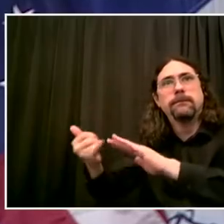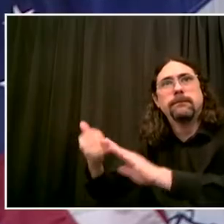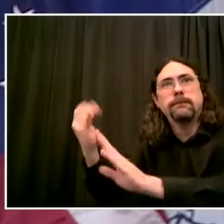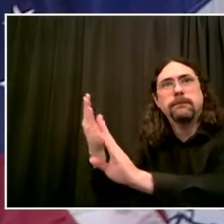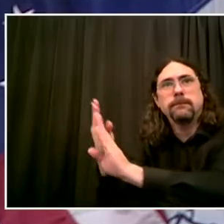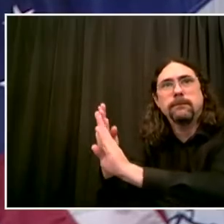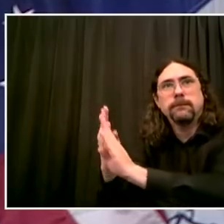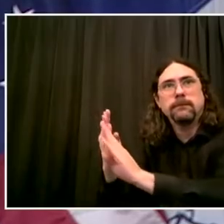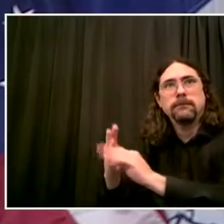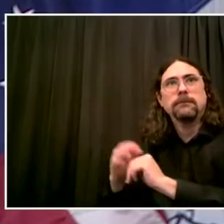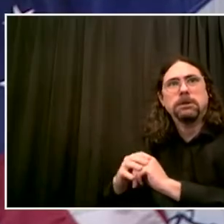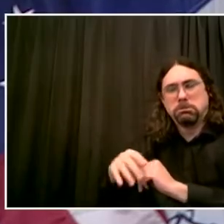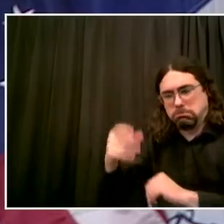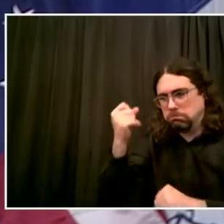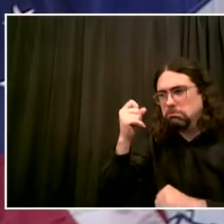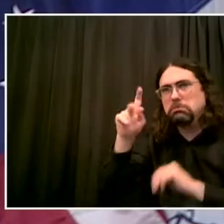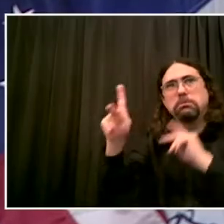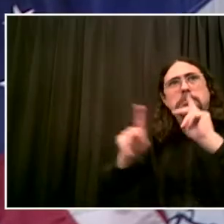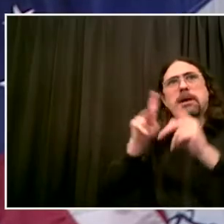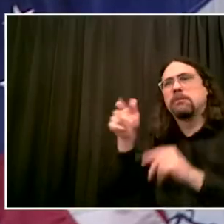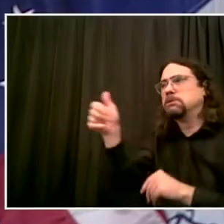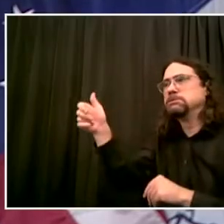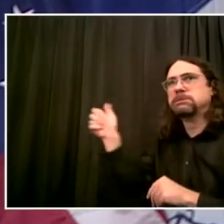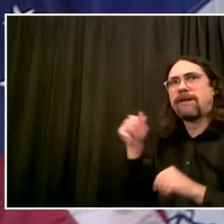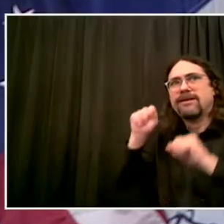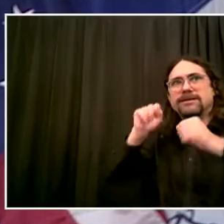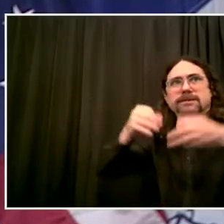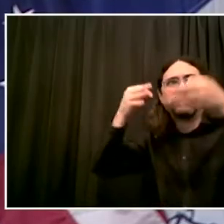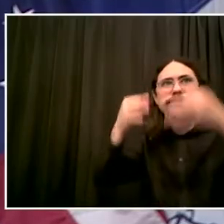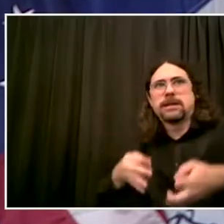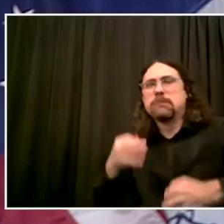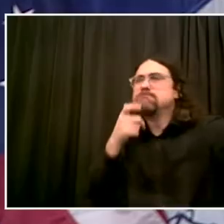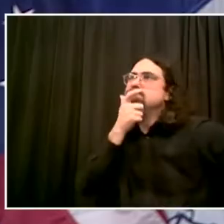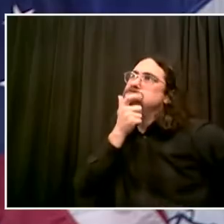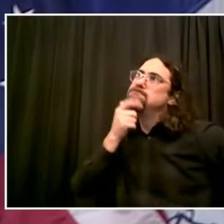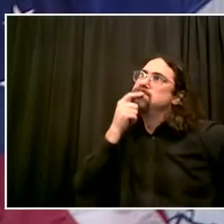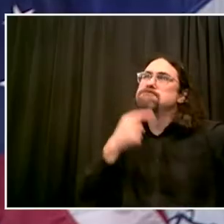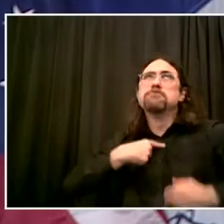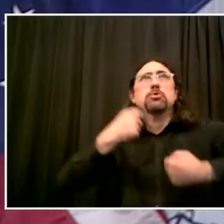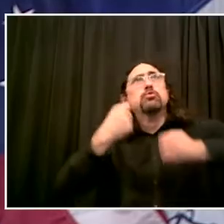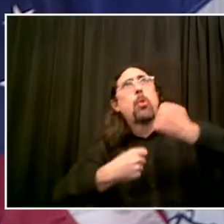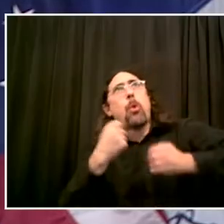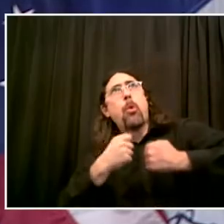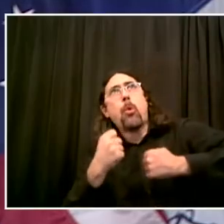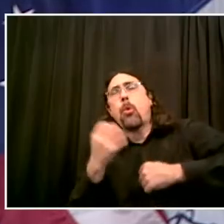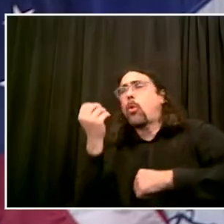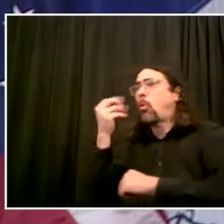INDIVIDUALS AND MAKE THEIR OWN CHOICES BUT IS